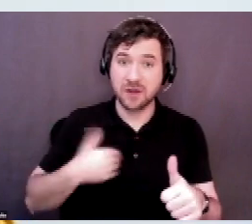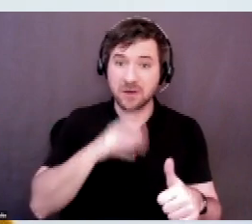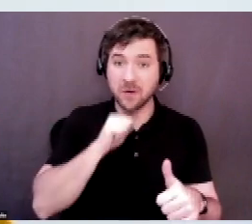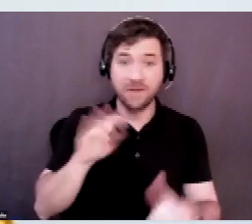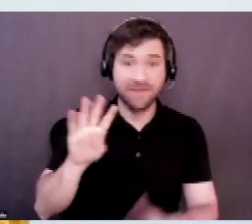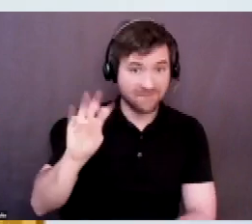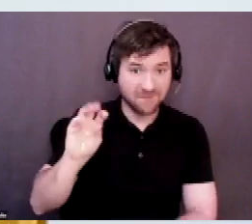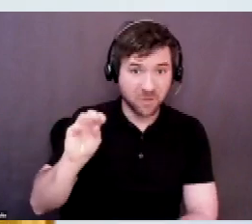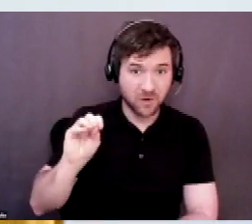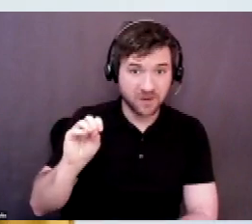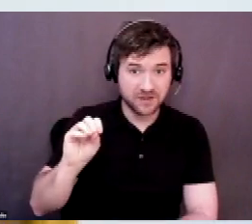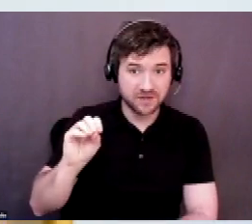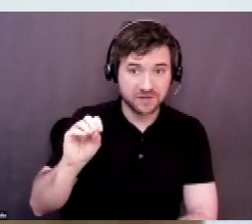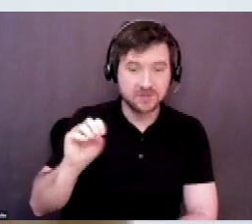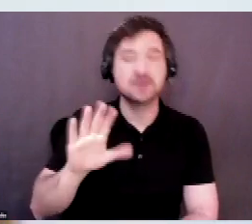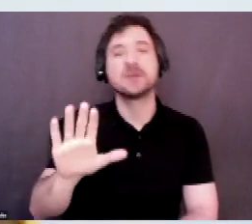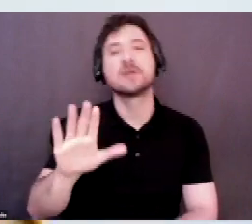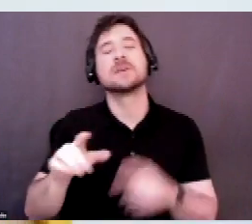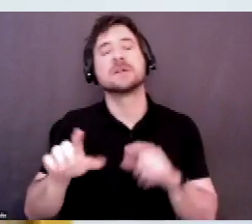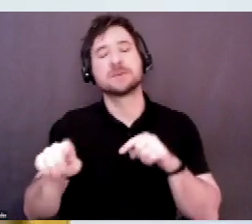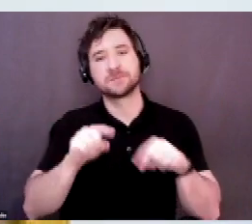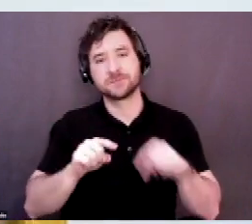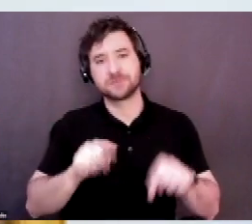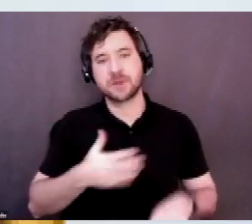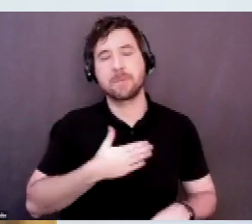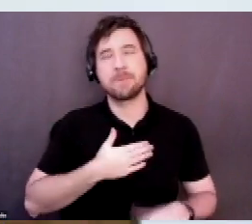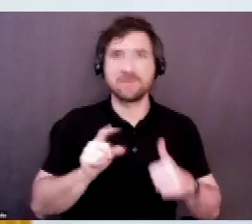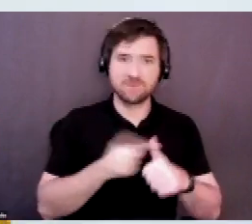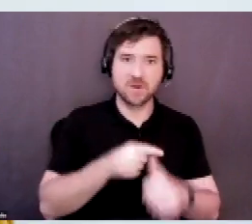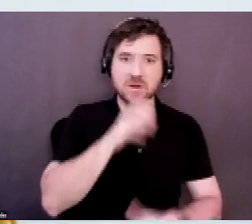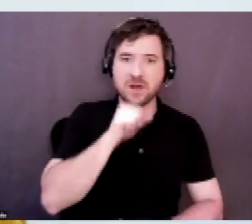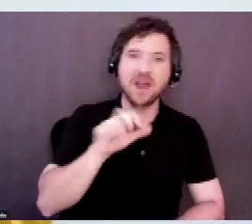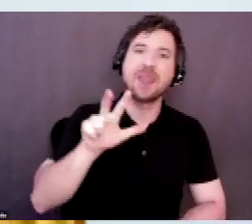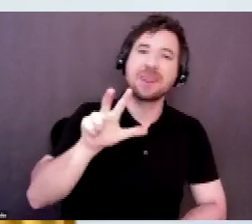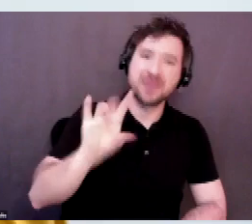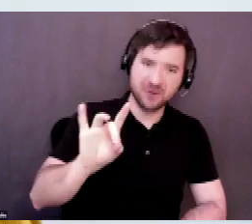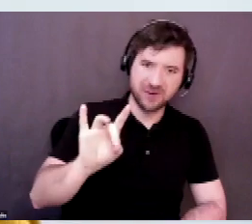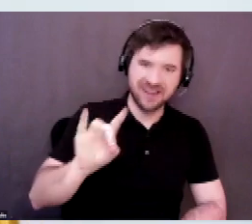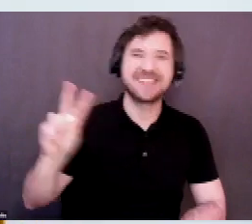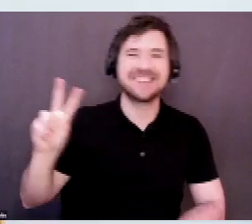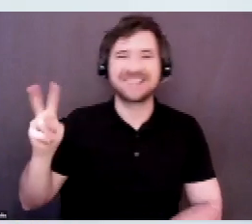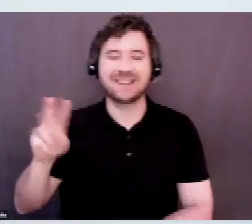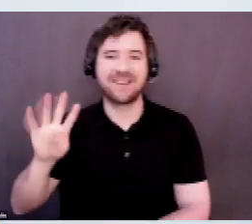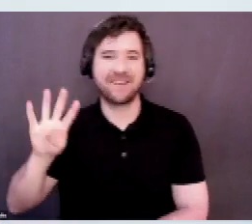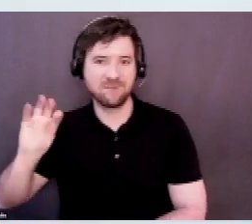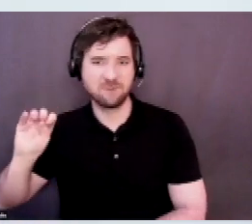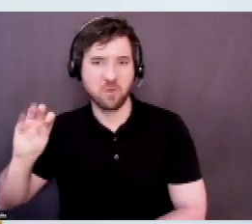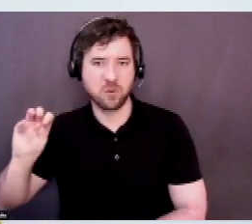excuse me, my first at 38 and my second at 40. So I had them both pretty close together because of our age.